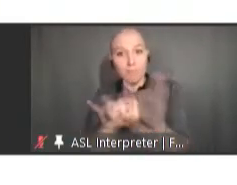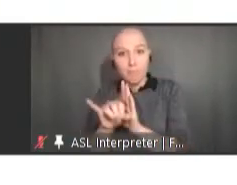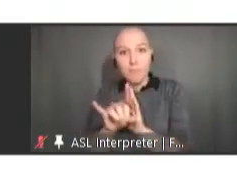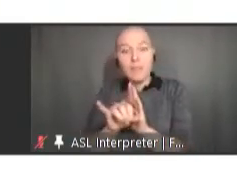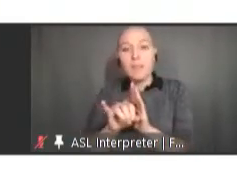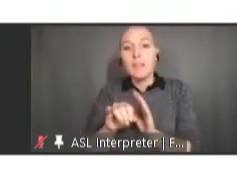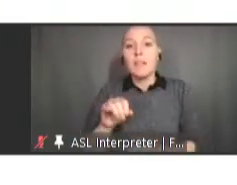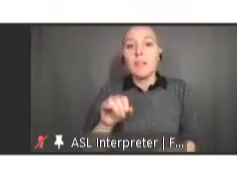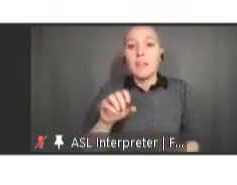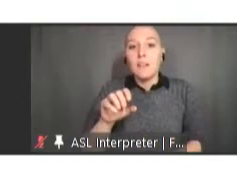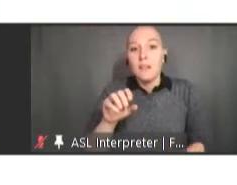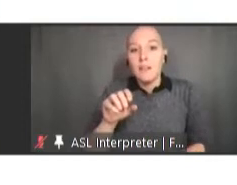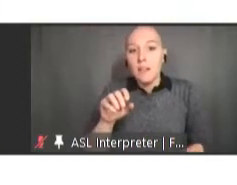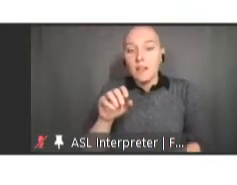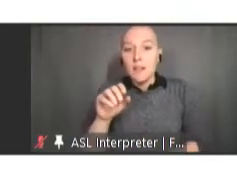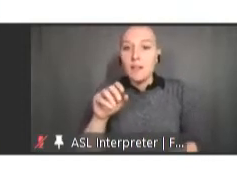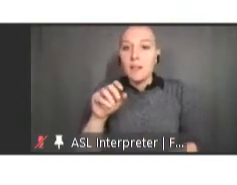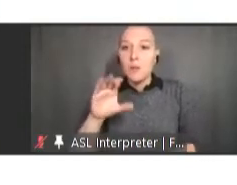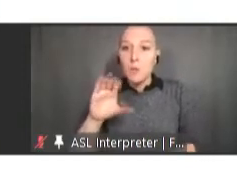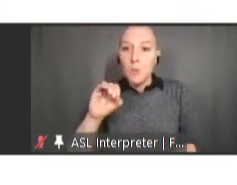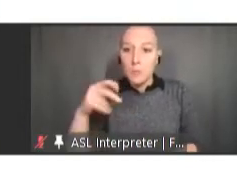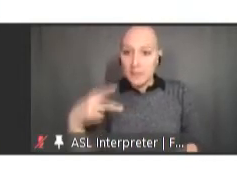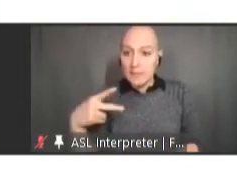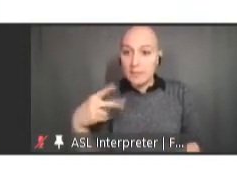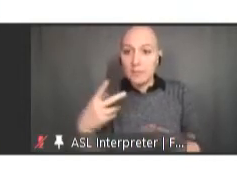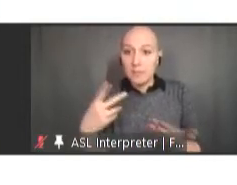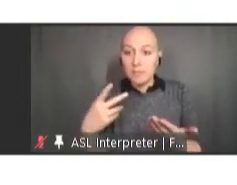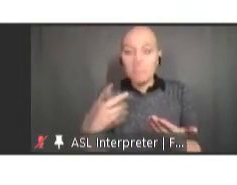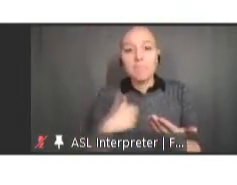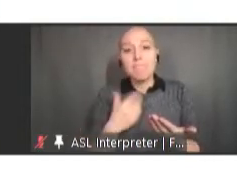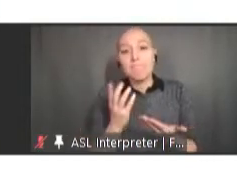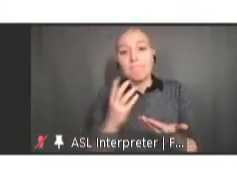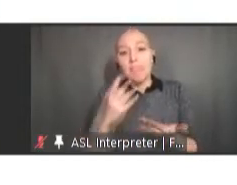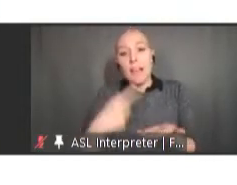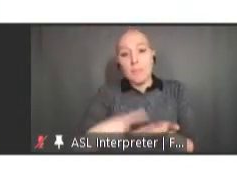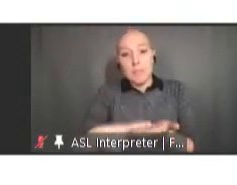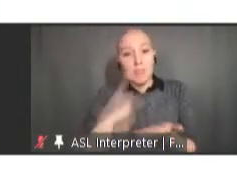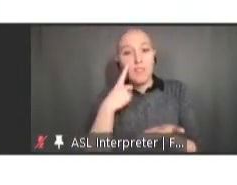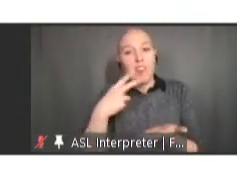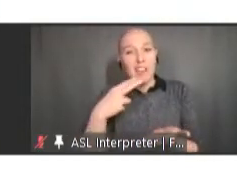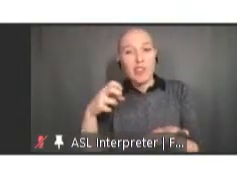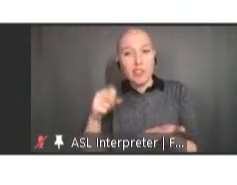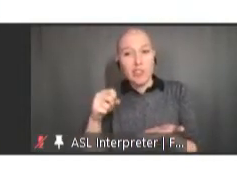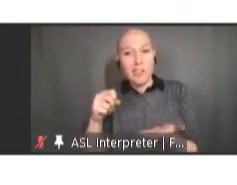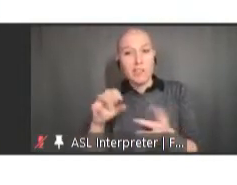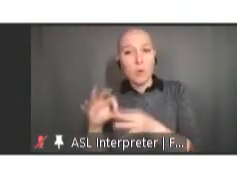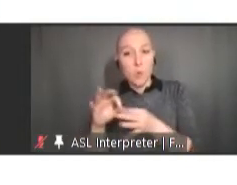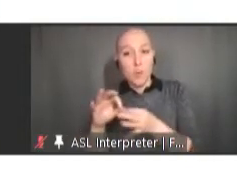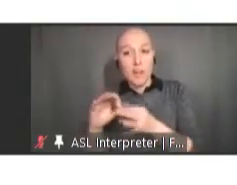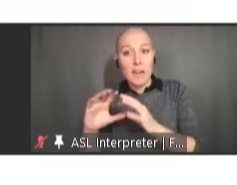I'm speaking on behalf of the HHS Coordination, Operations, and Response Element, which is H-CORE.